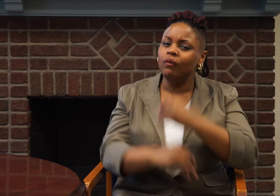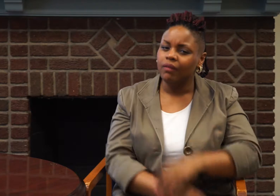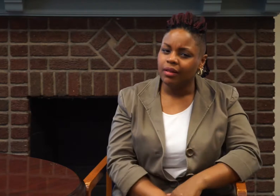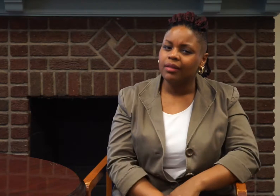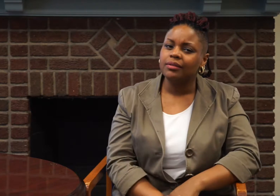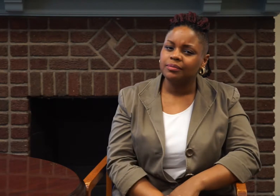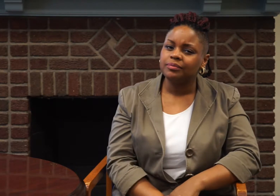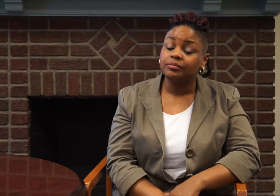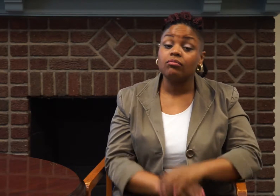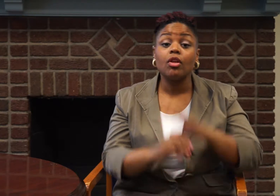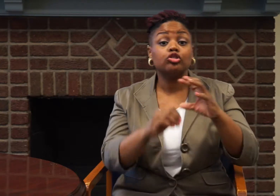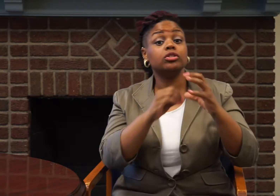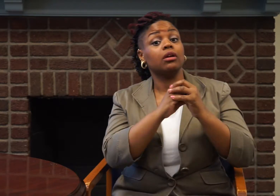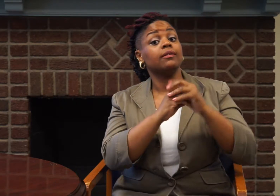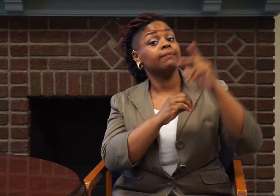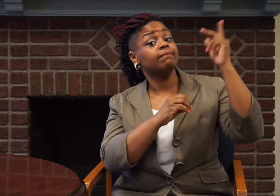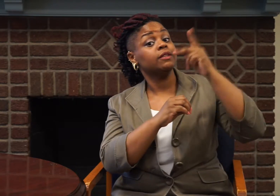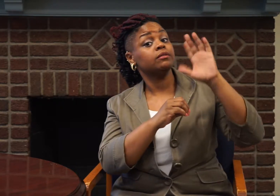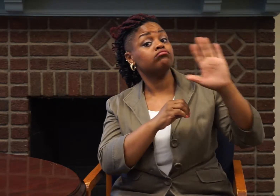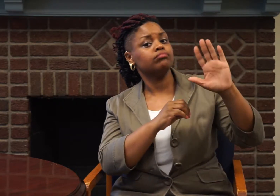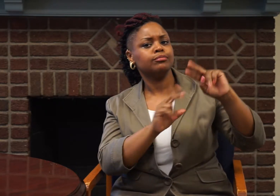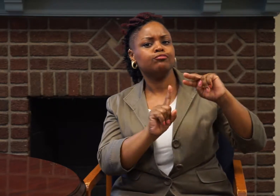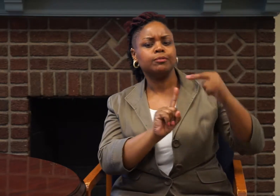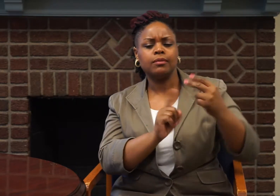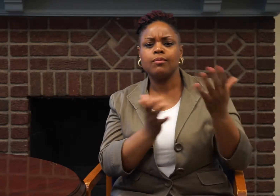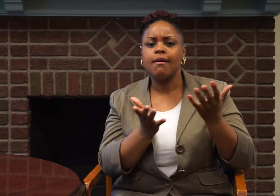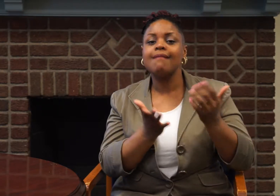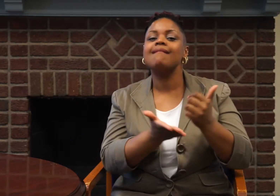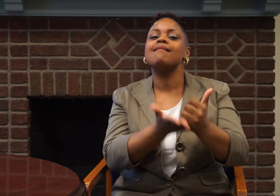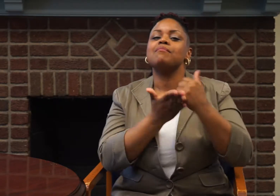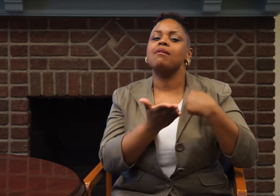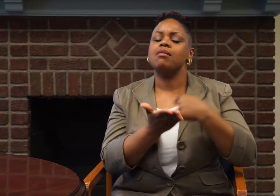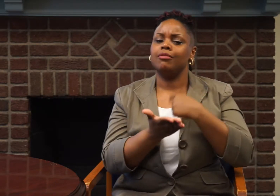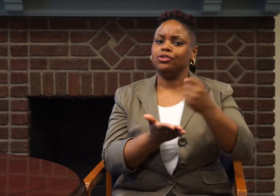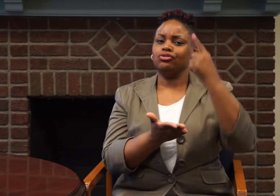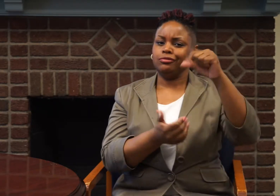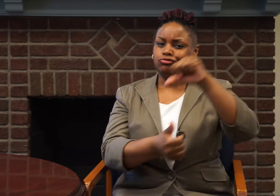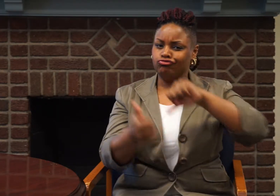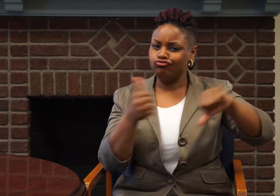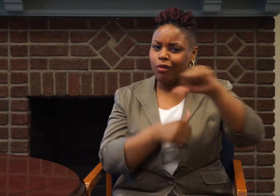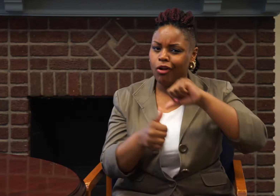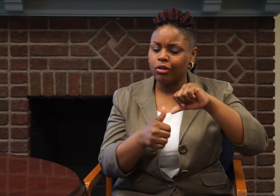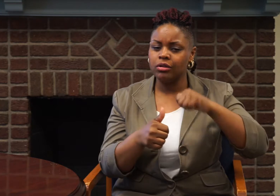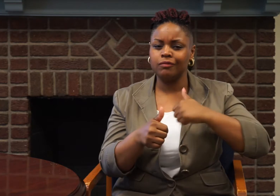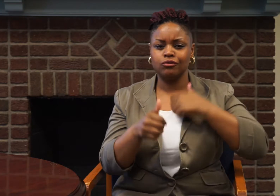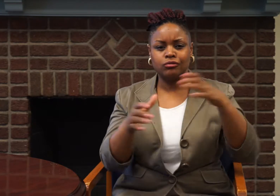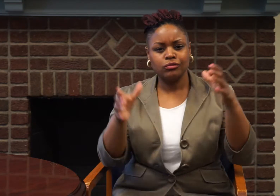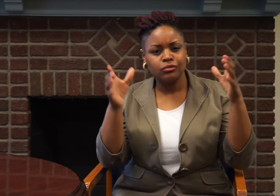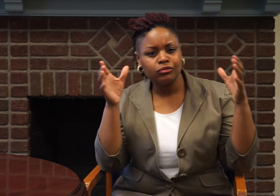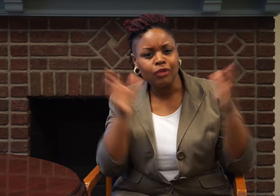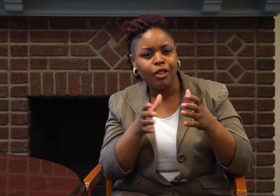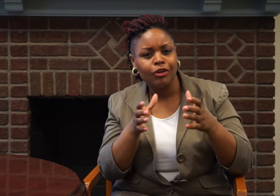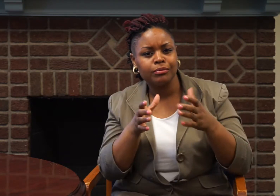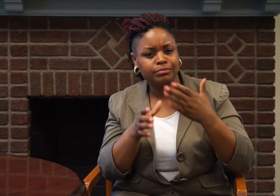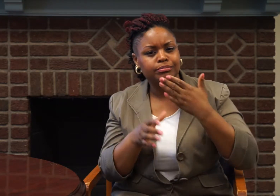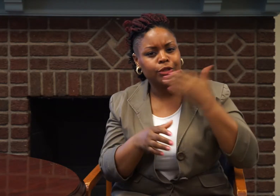An intersectional perspective gives us tools to better understand each other; to live together, better.